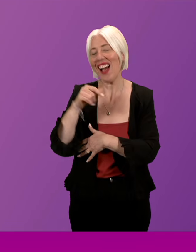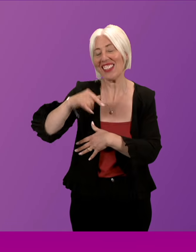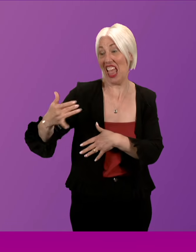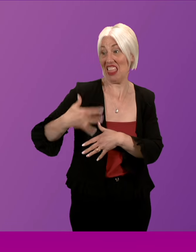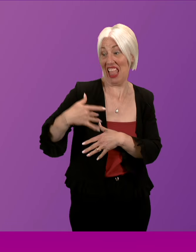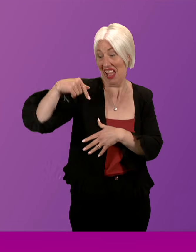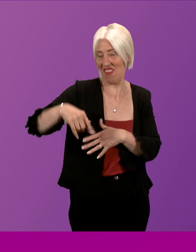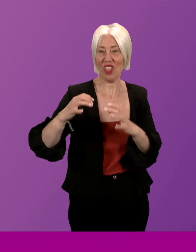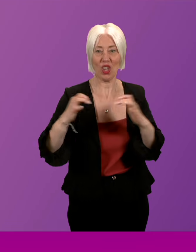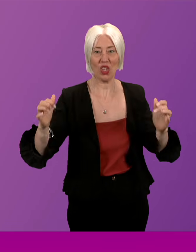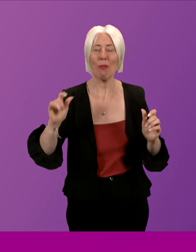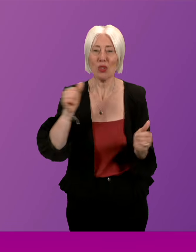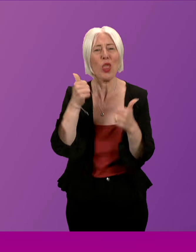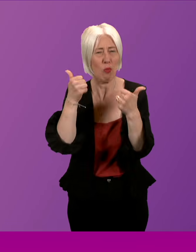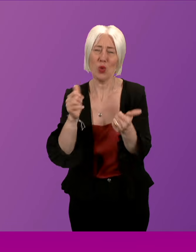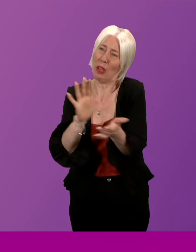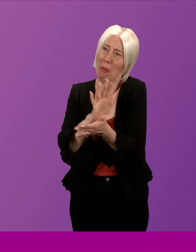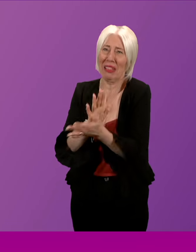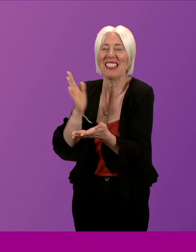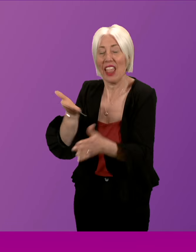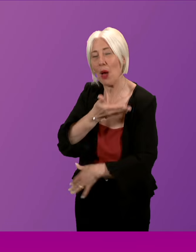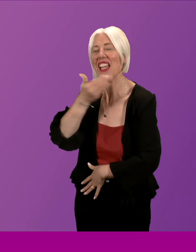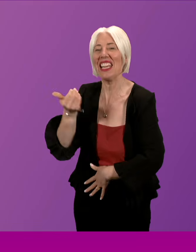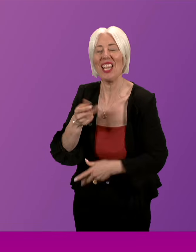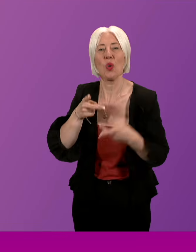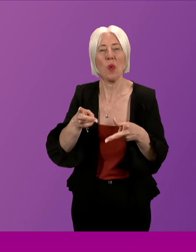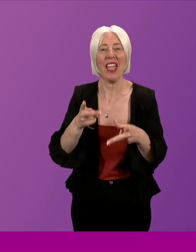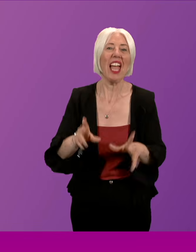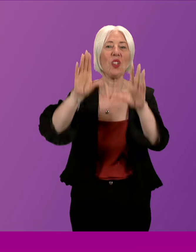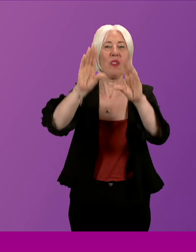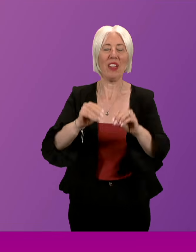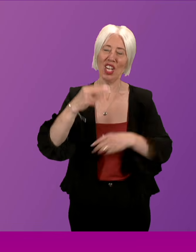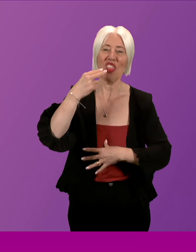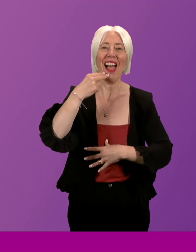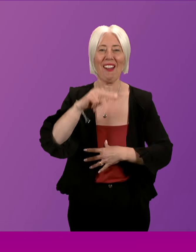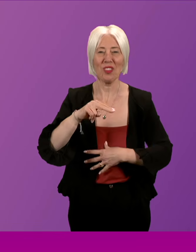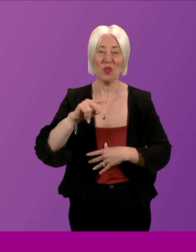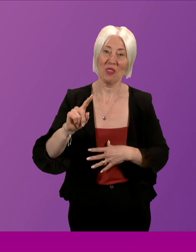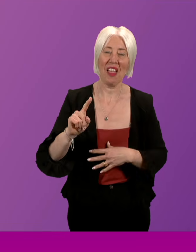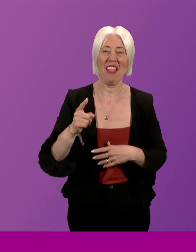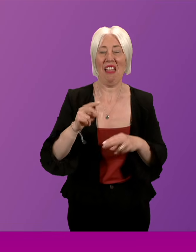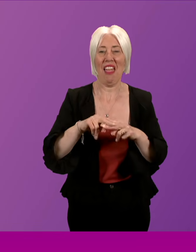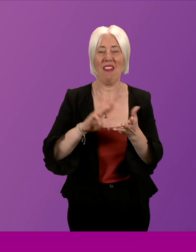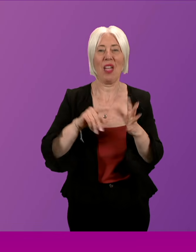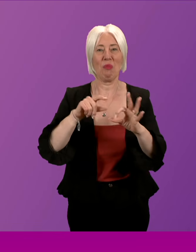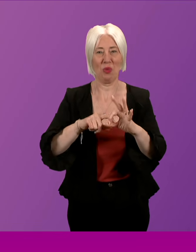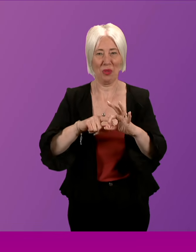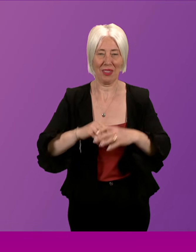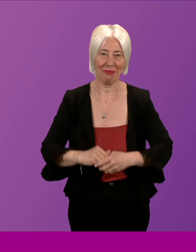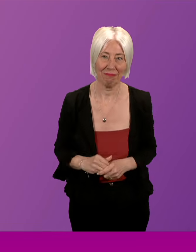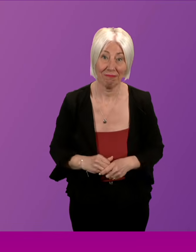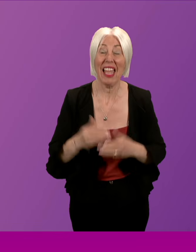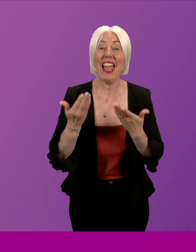up. It was a nice ending to the afternoon’s First Minister’s question time, which has now concluded.